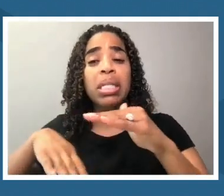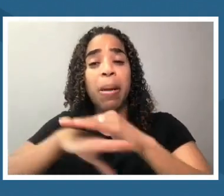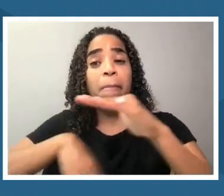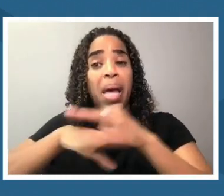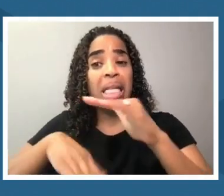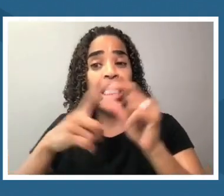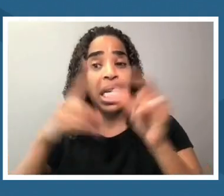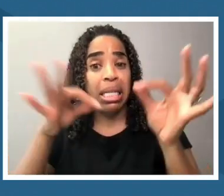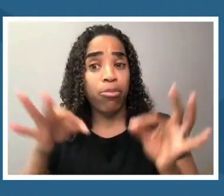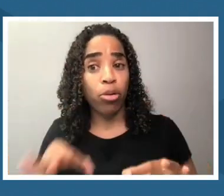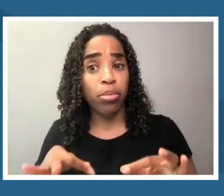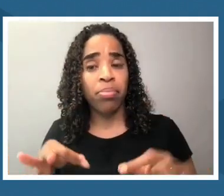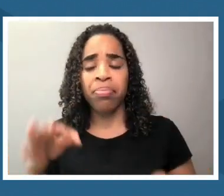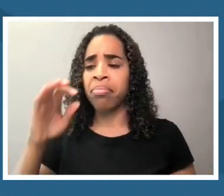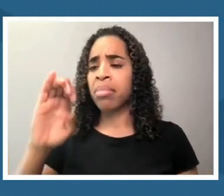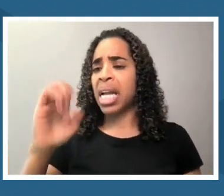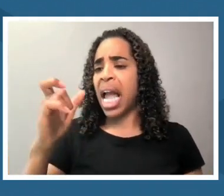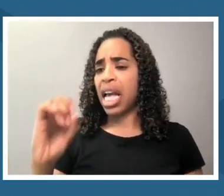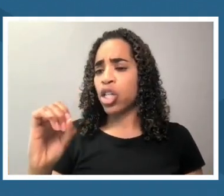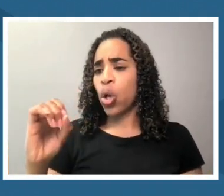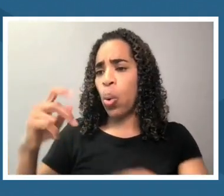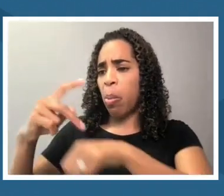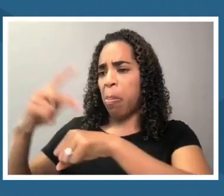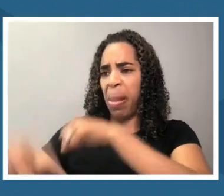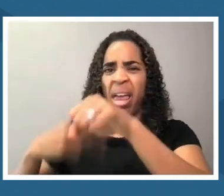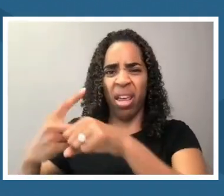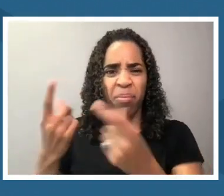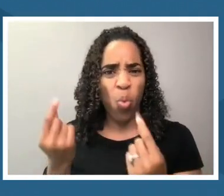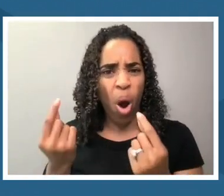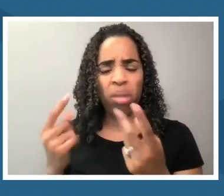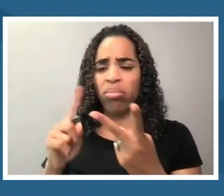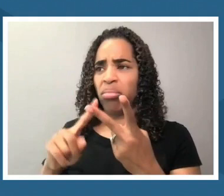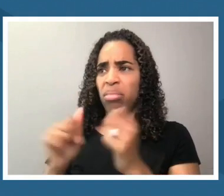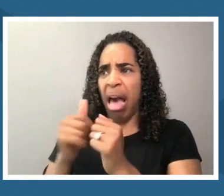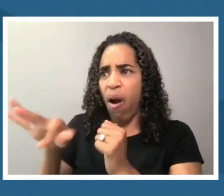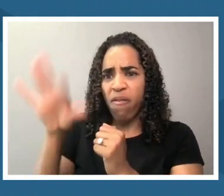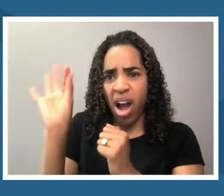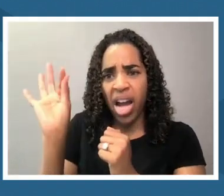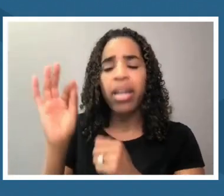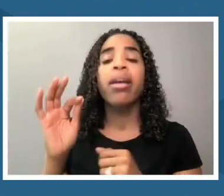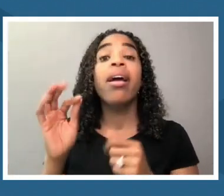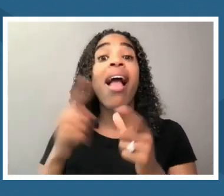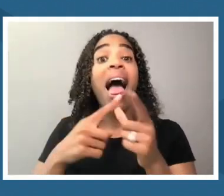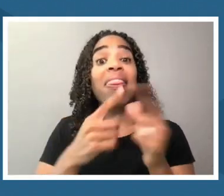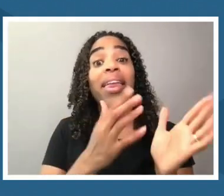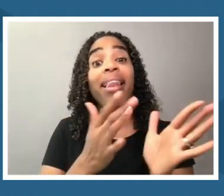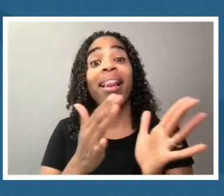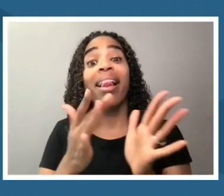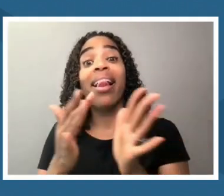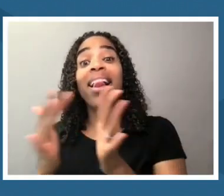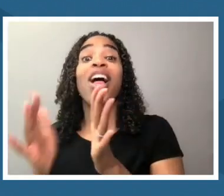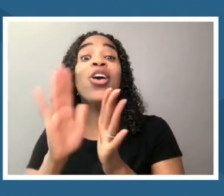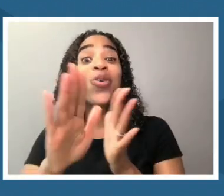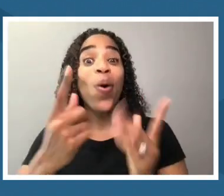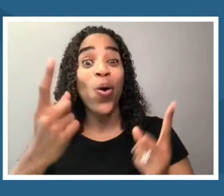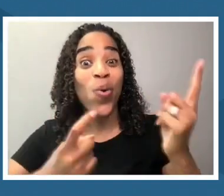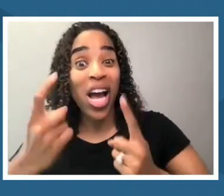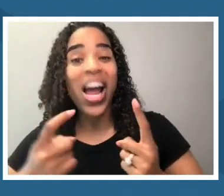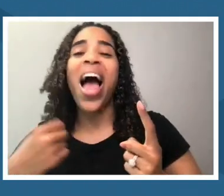exoplanet and how we find them and then towards the end i will actually answer some of the questions that people were